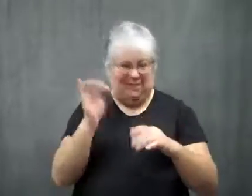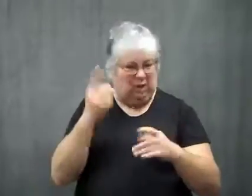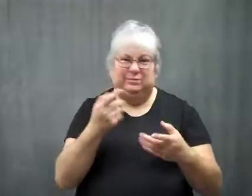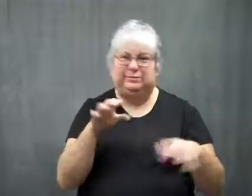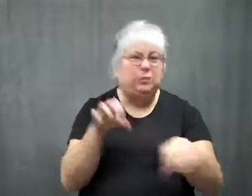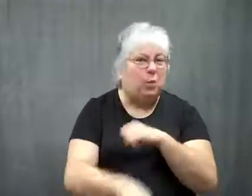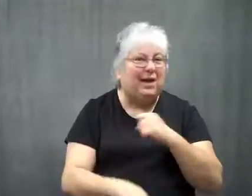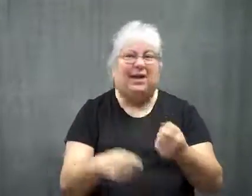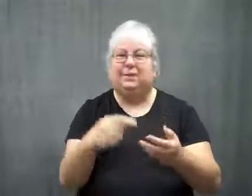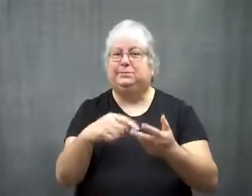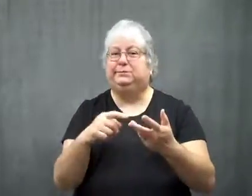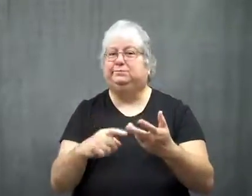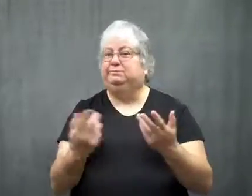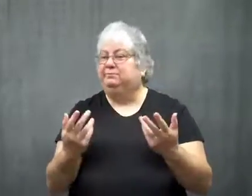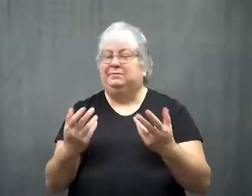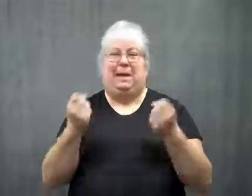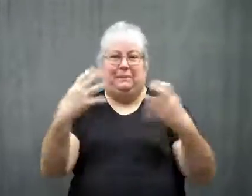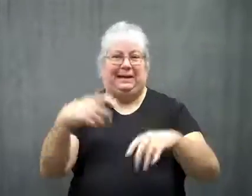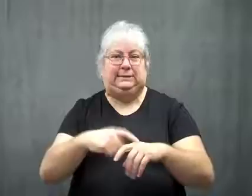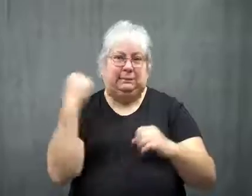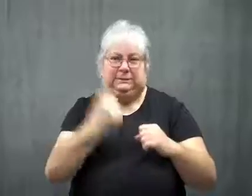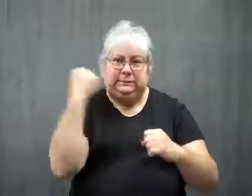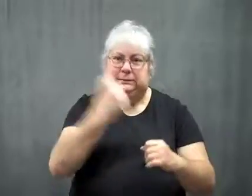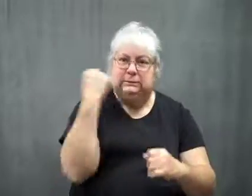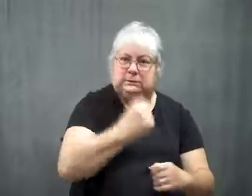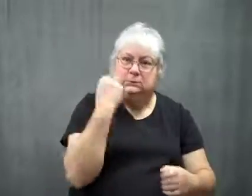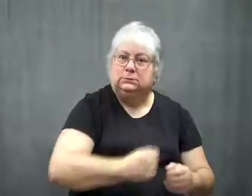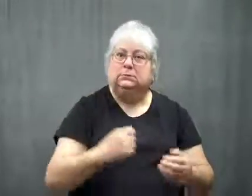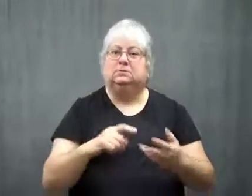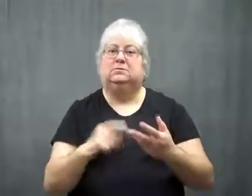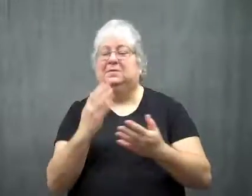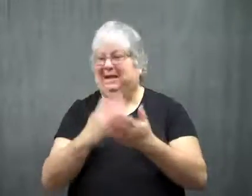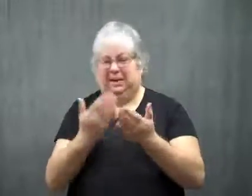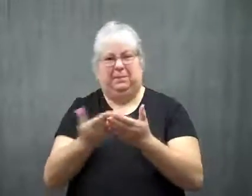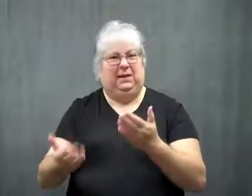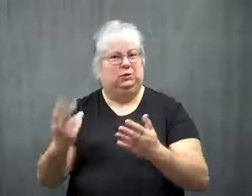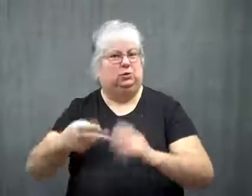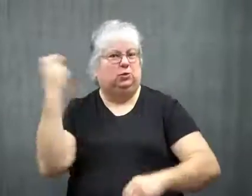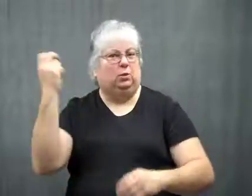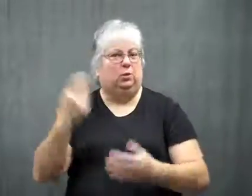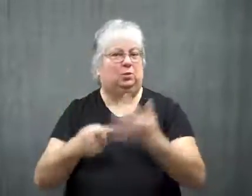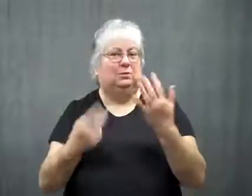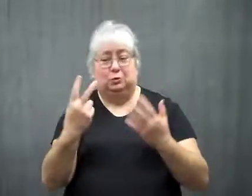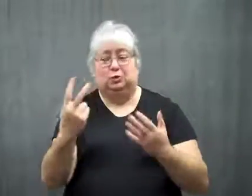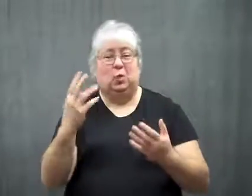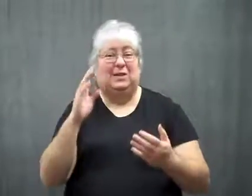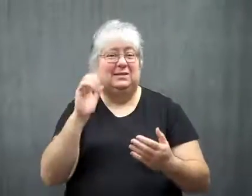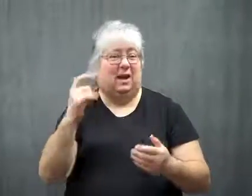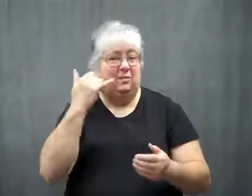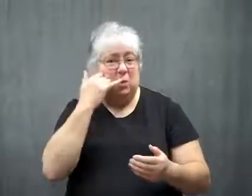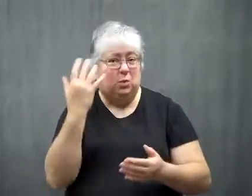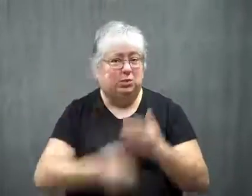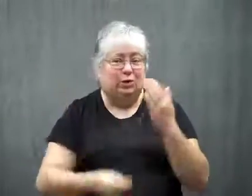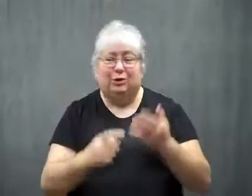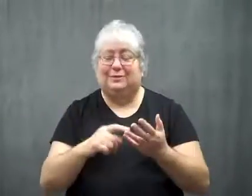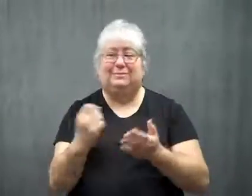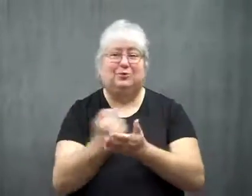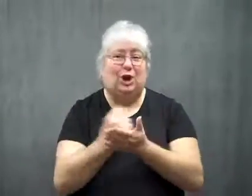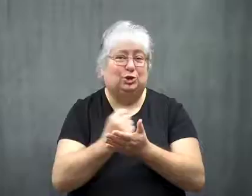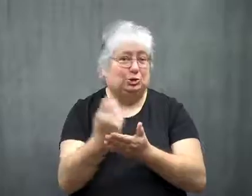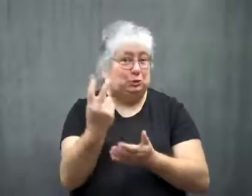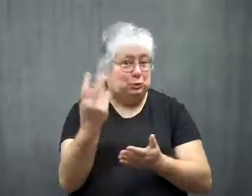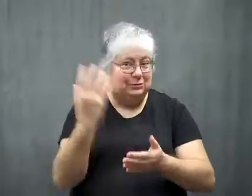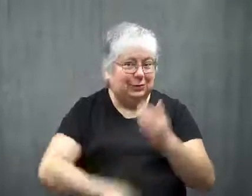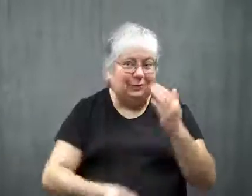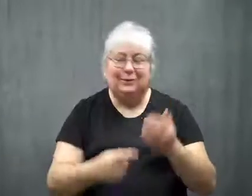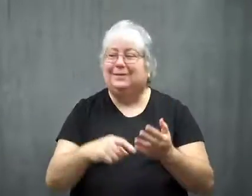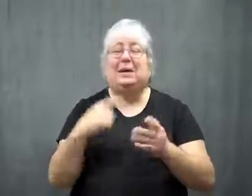She had been sexually assaulted and stabbed multiple times.